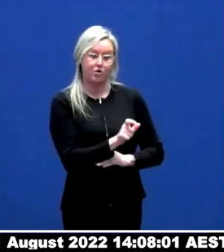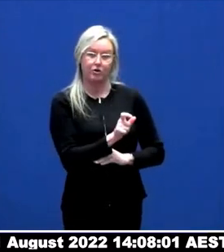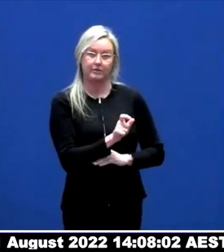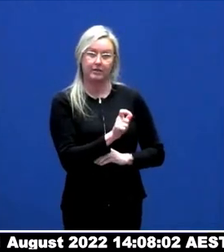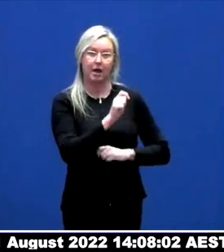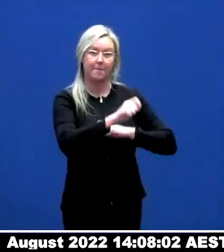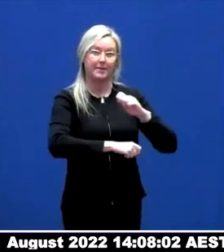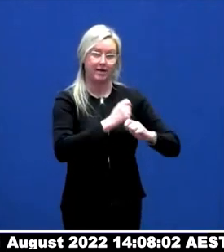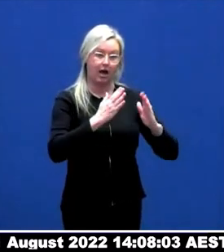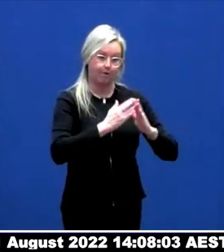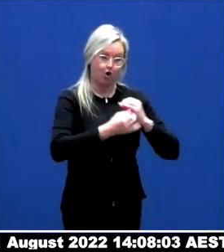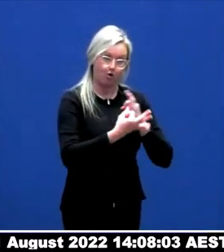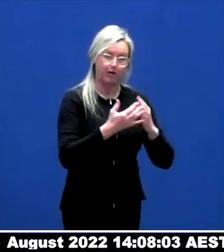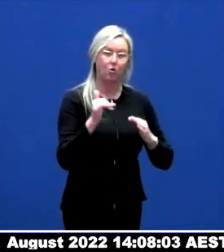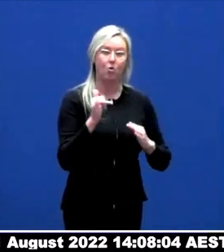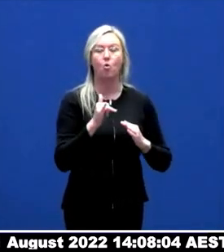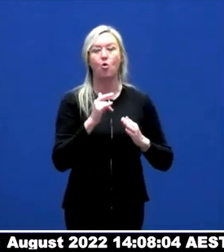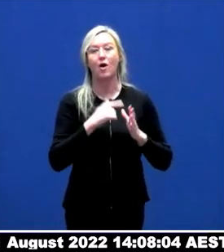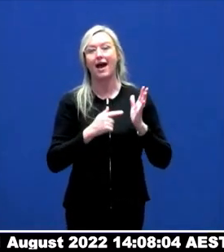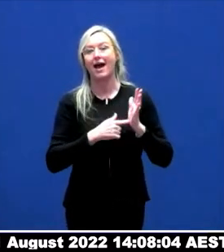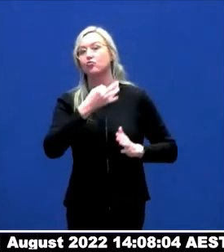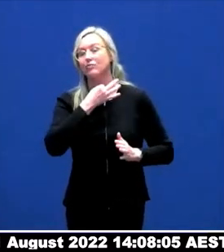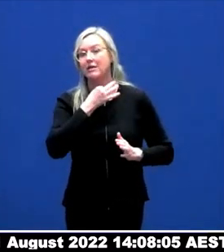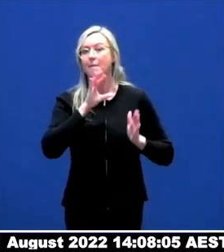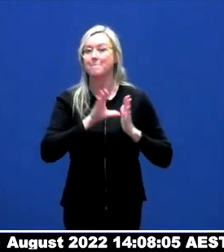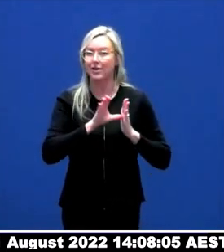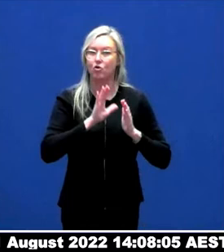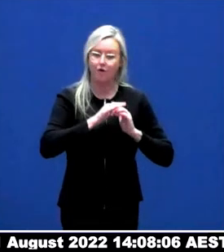homelessness because of their disability, we can provide them with short-term